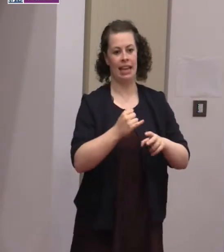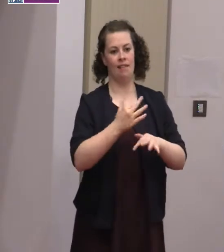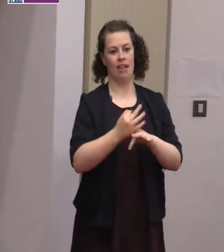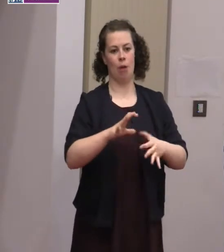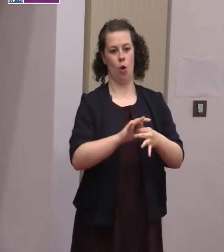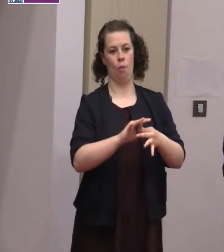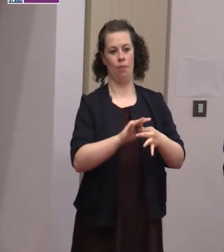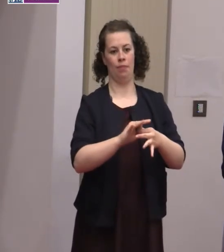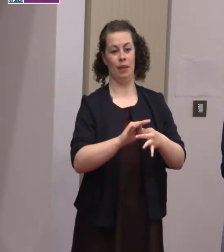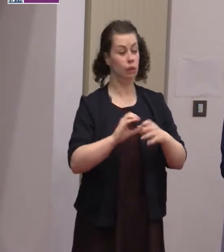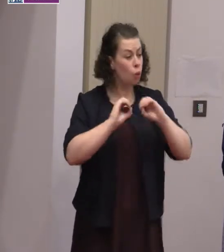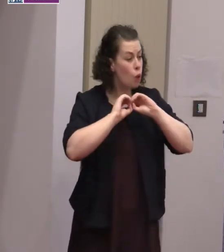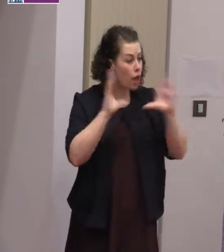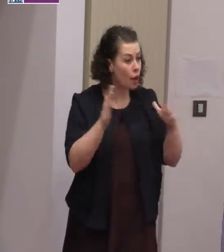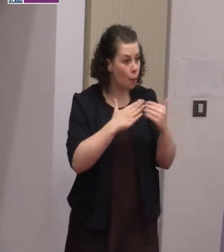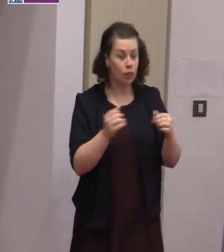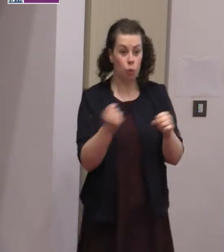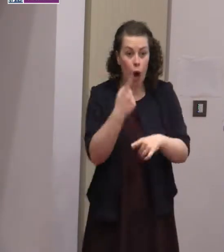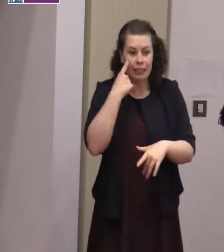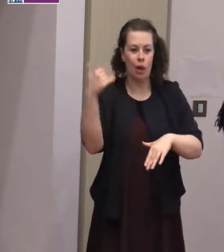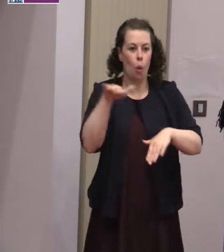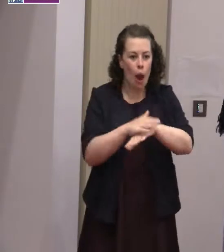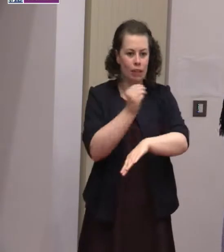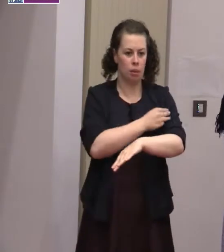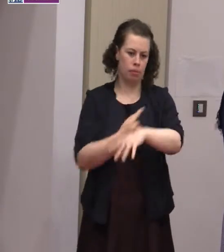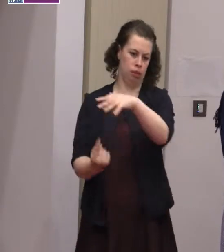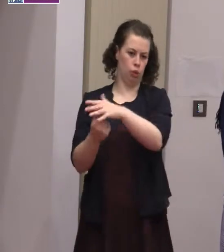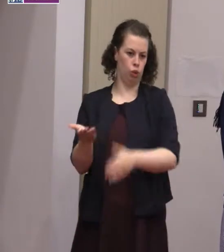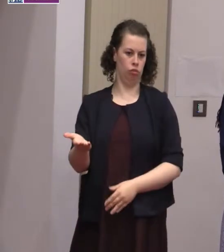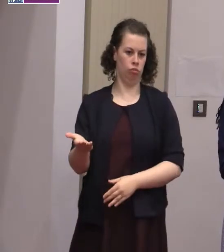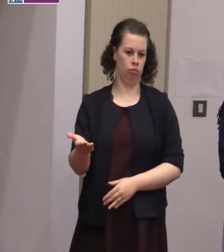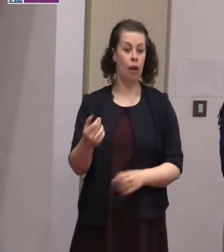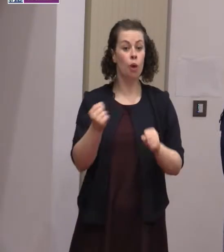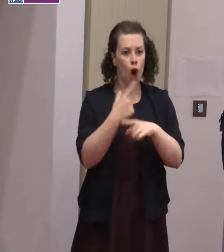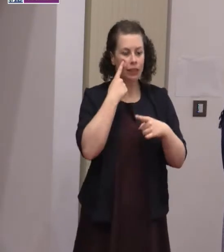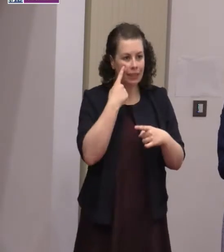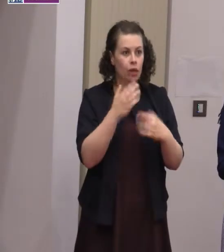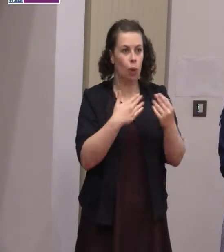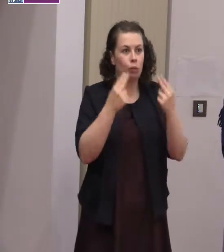We are all seeing where the problem is, and what needs to be done.